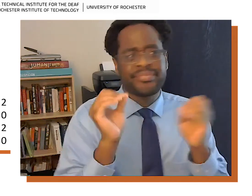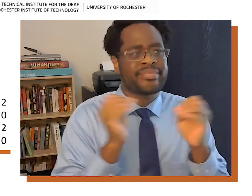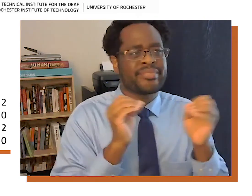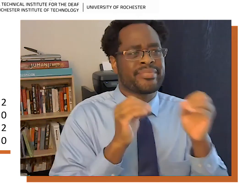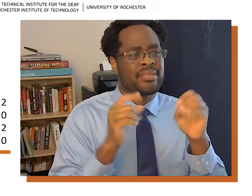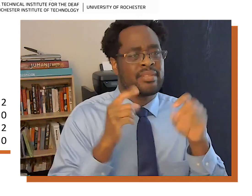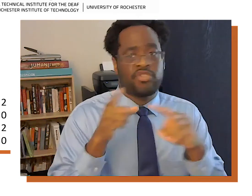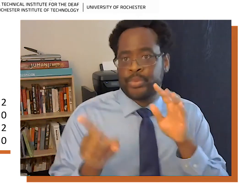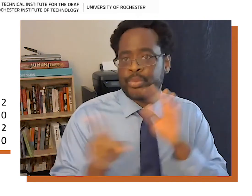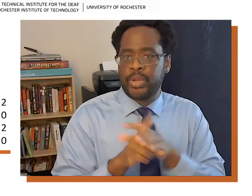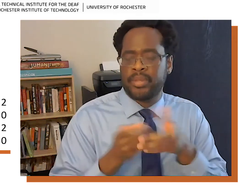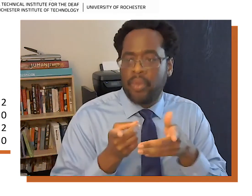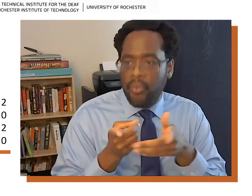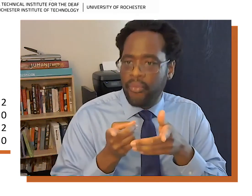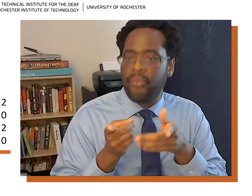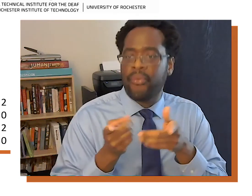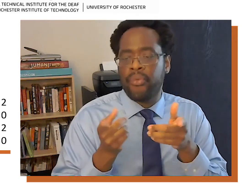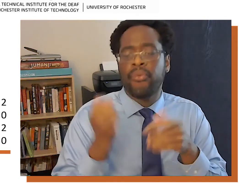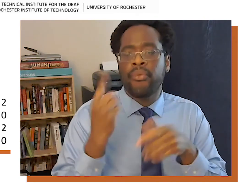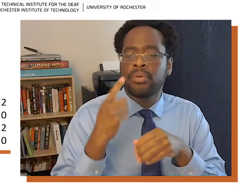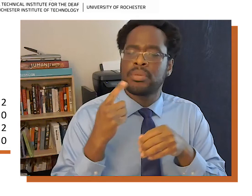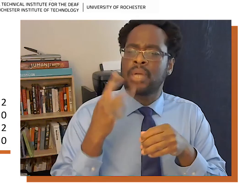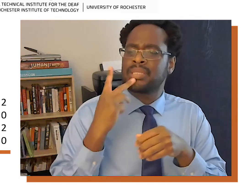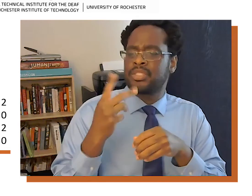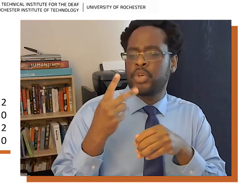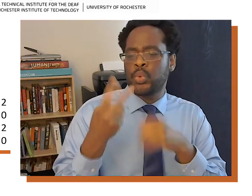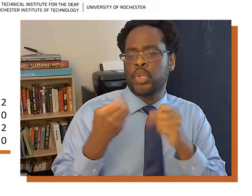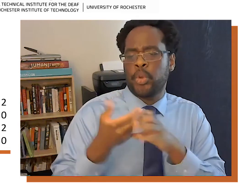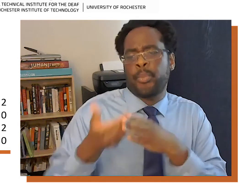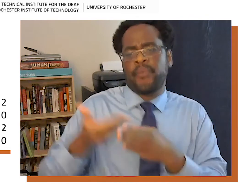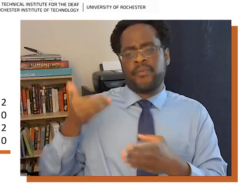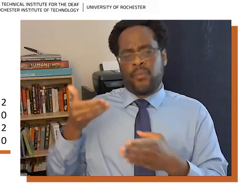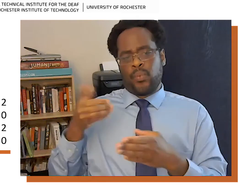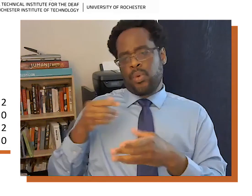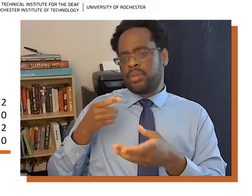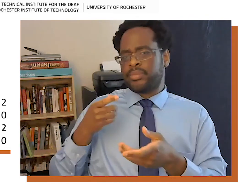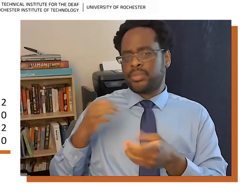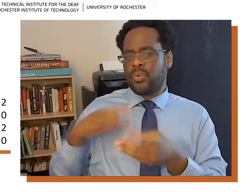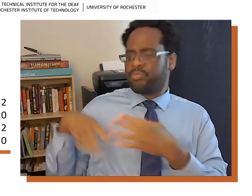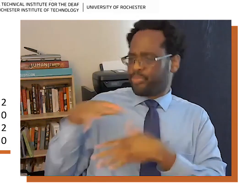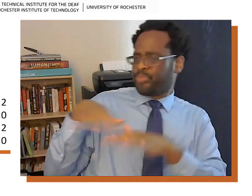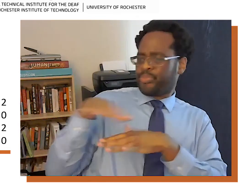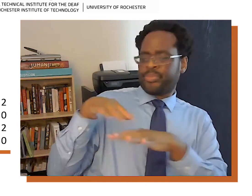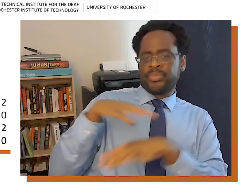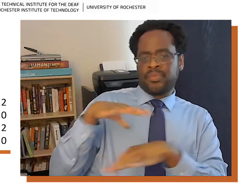They hadn't really been in my group or in my cohort, but here with Alesia, we spent time together.